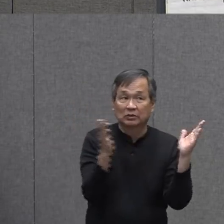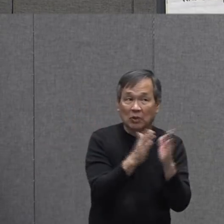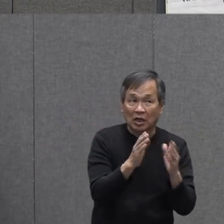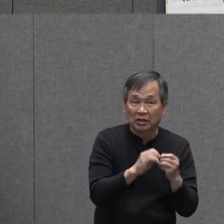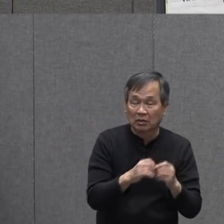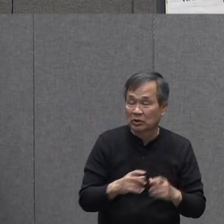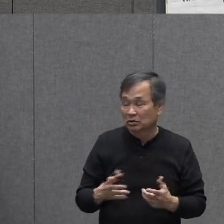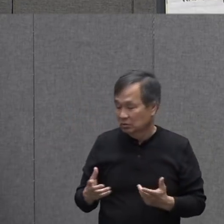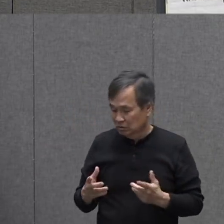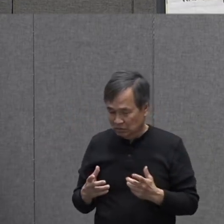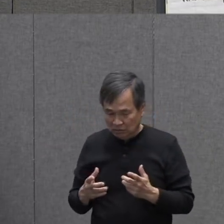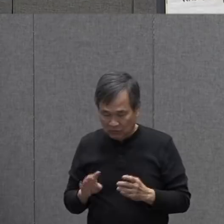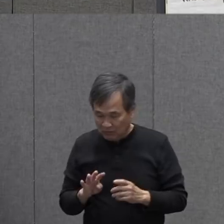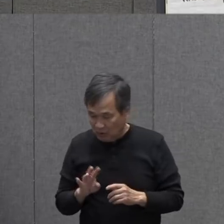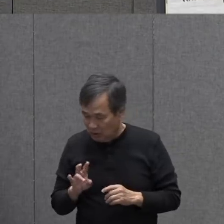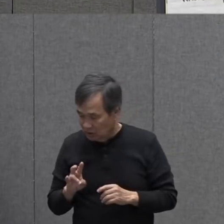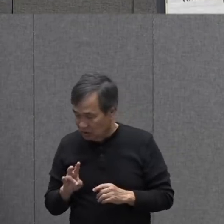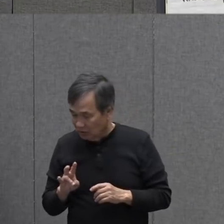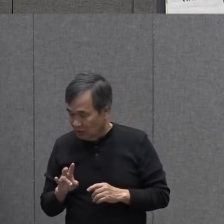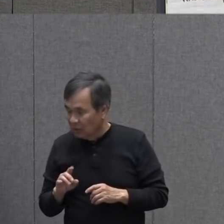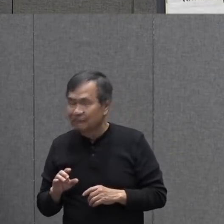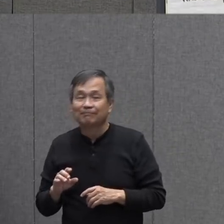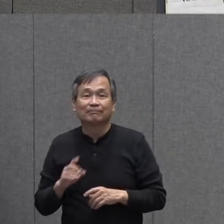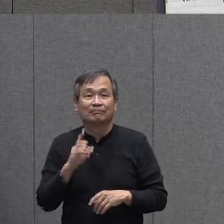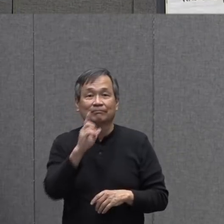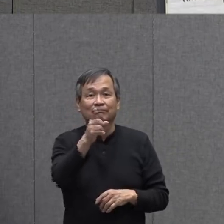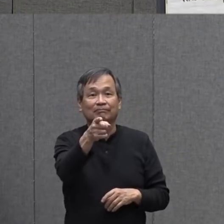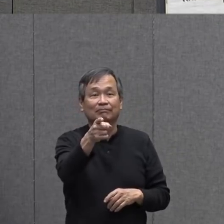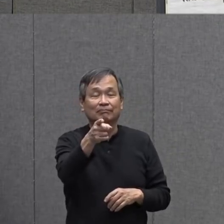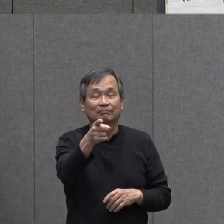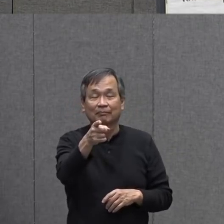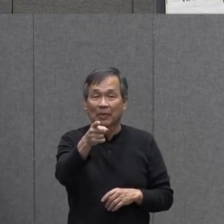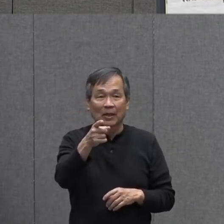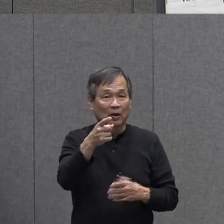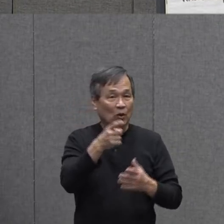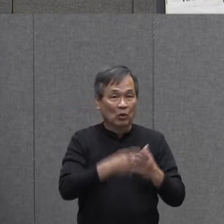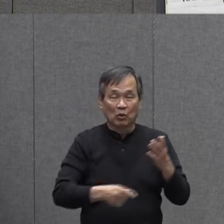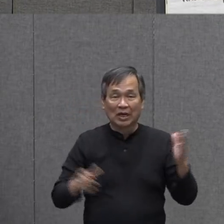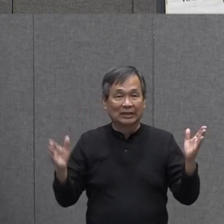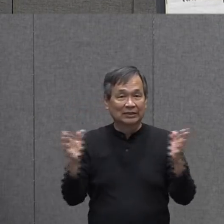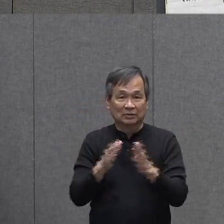So what would we do first? Yep, we're going to find the smallest digit first.